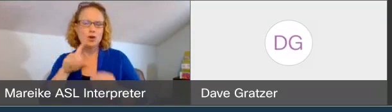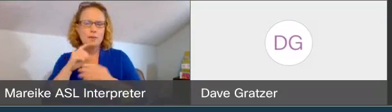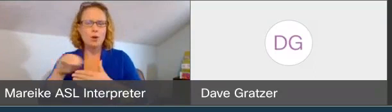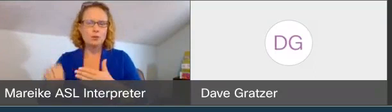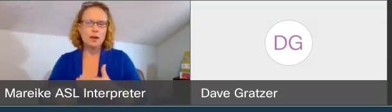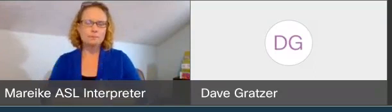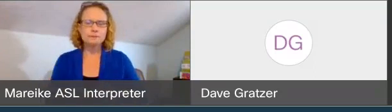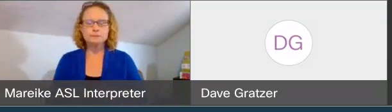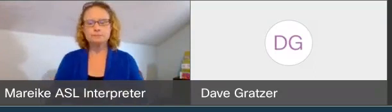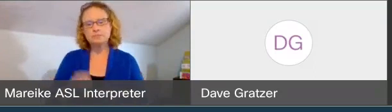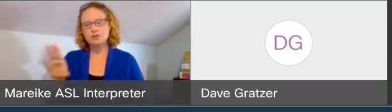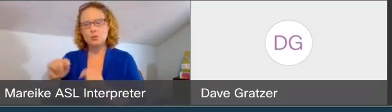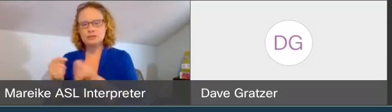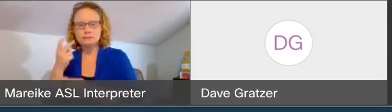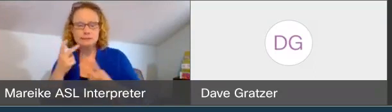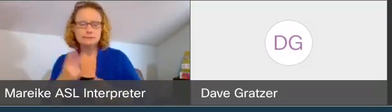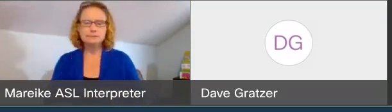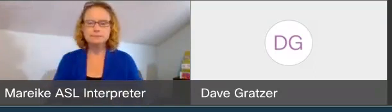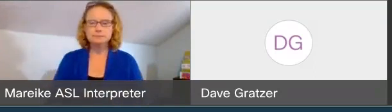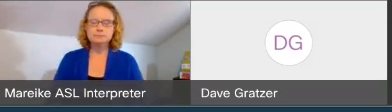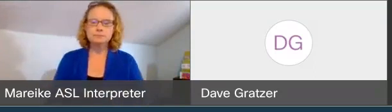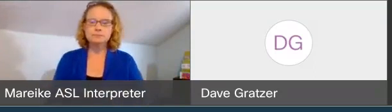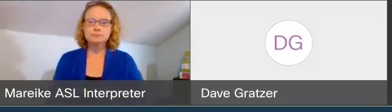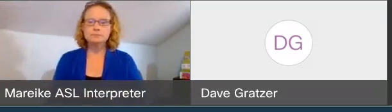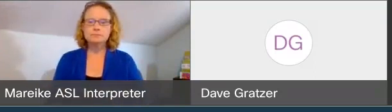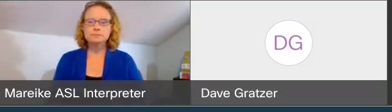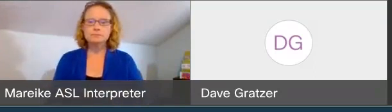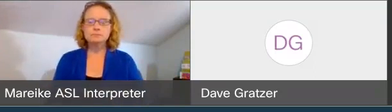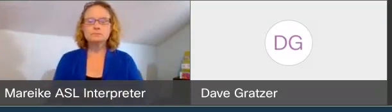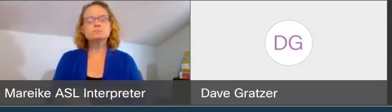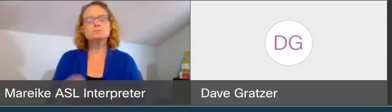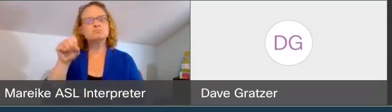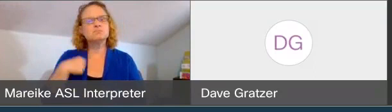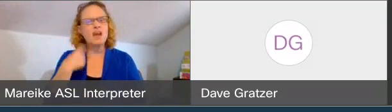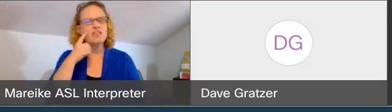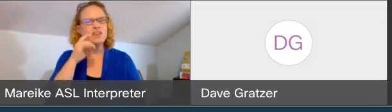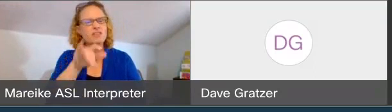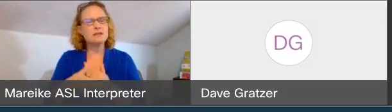your teams are looking towards. - Yeah I think that's helpful. I just wanna